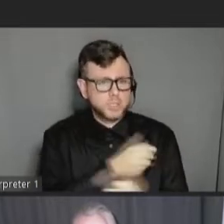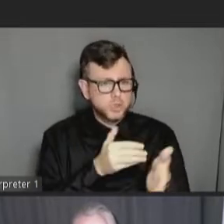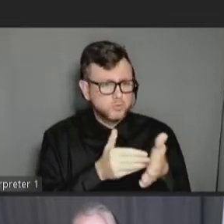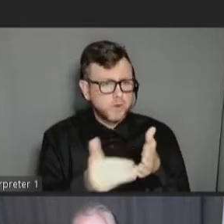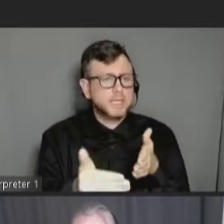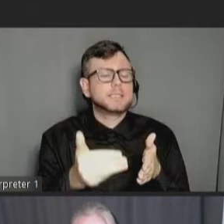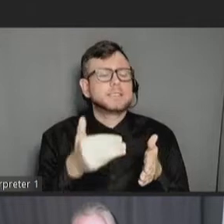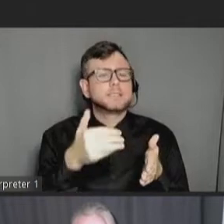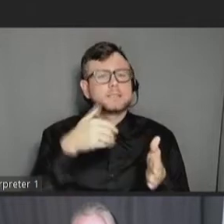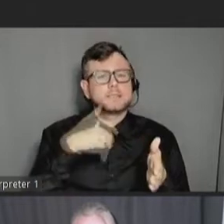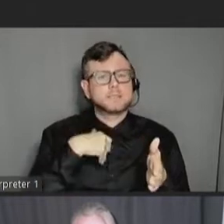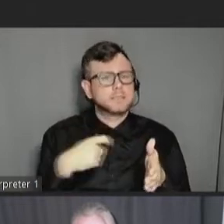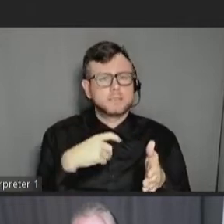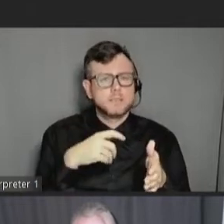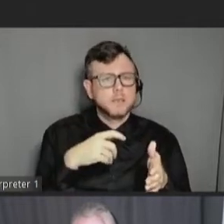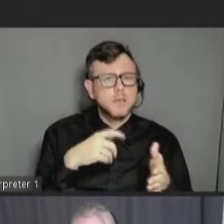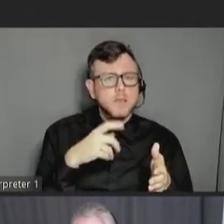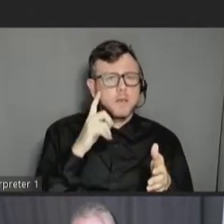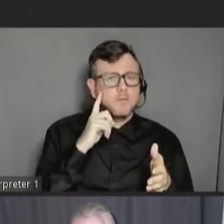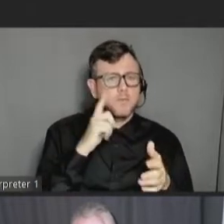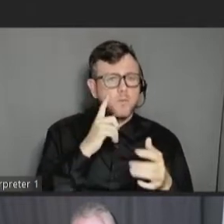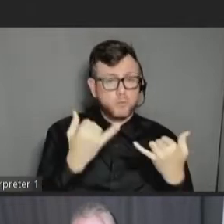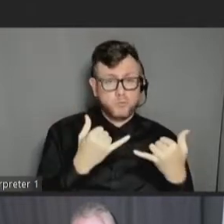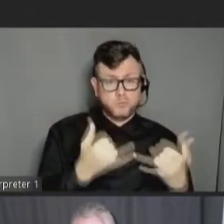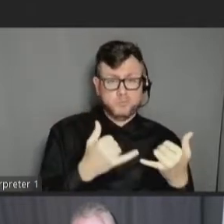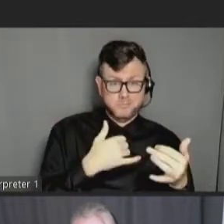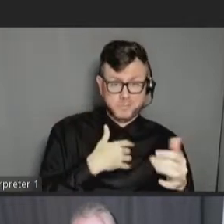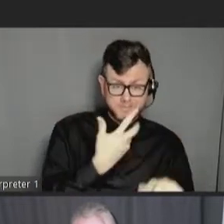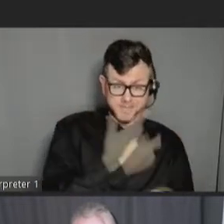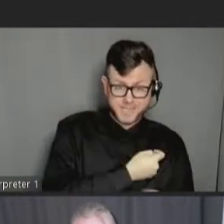nor would we want current vaccination rates to really be reflective of what